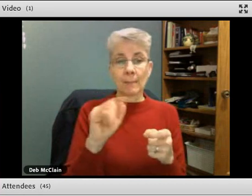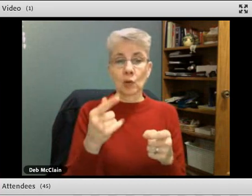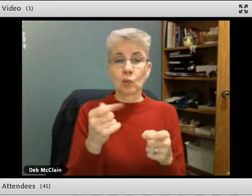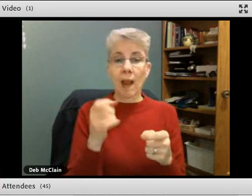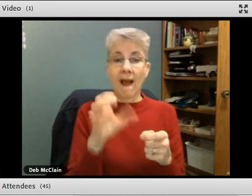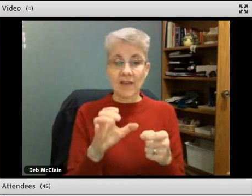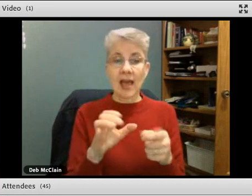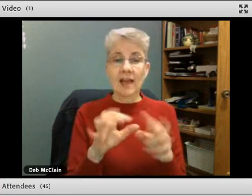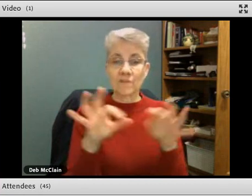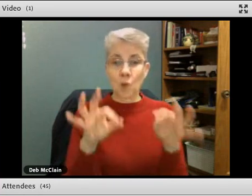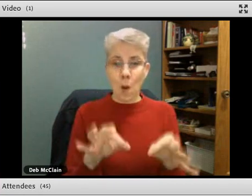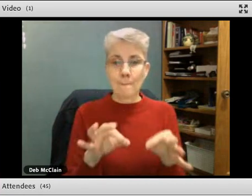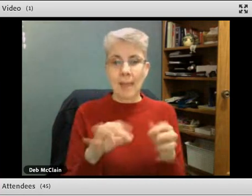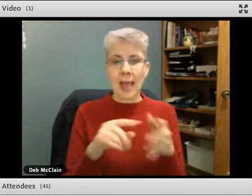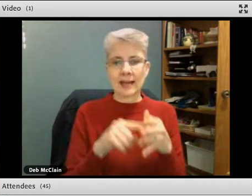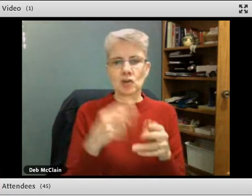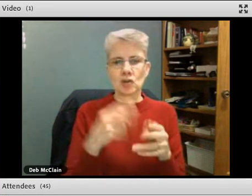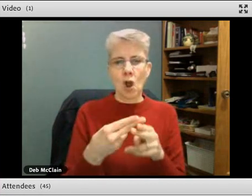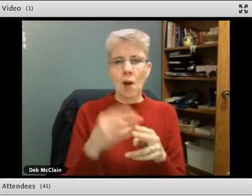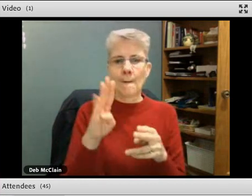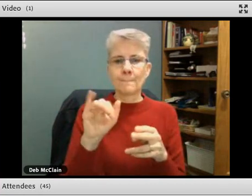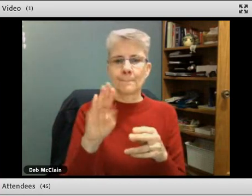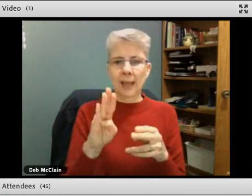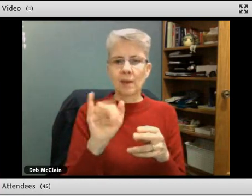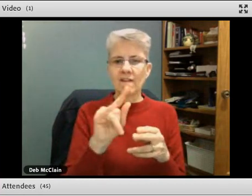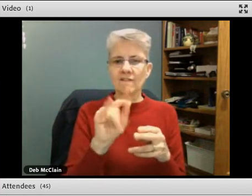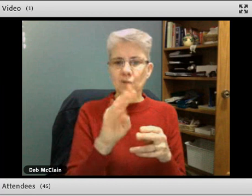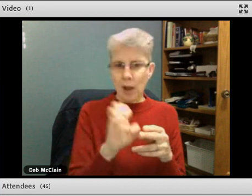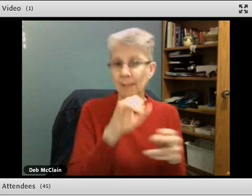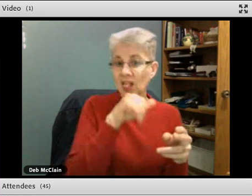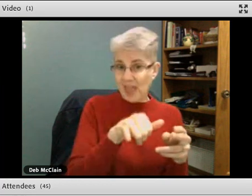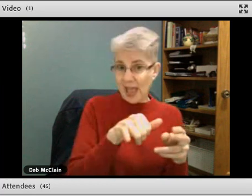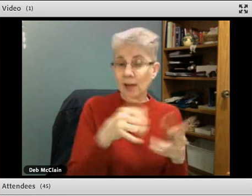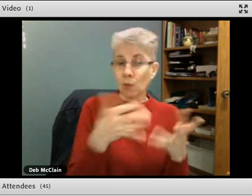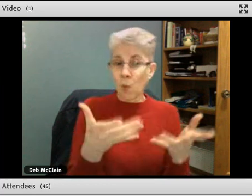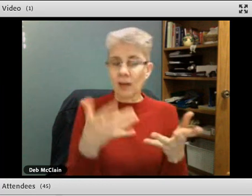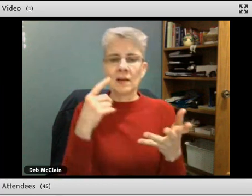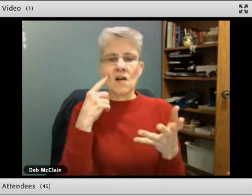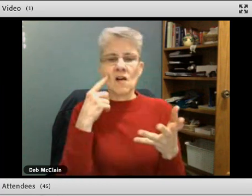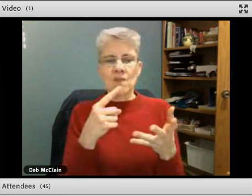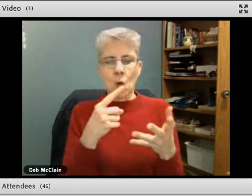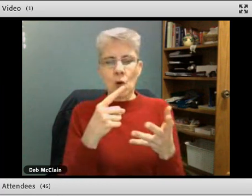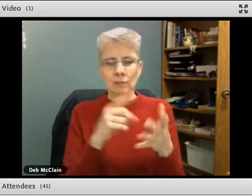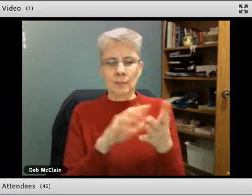also known as BIBFRAME. BIBFRAME is slated to become the replacement for MARC,